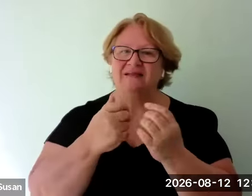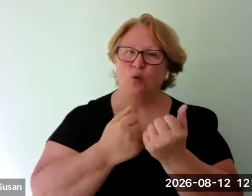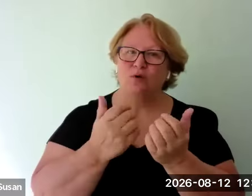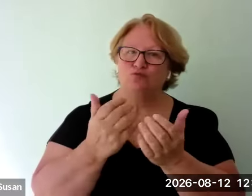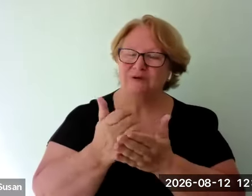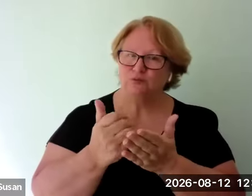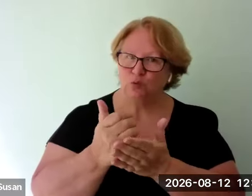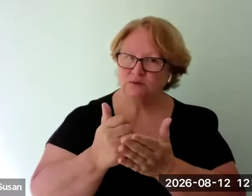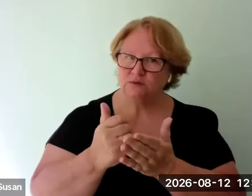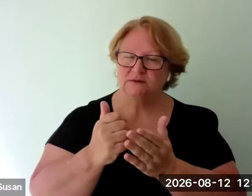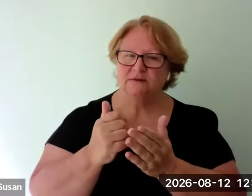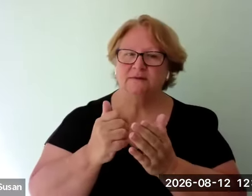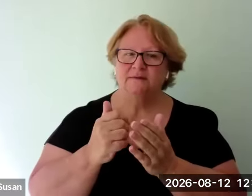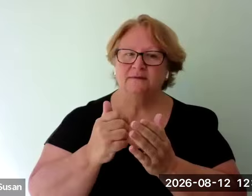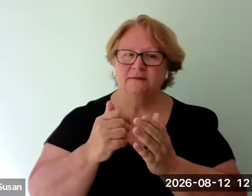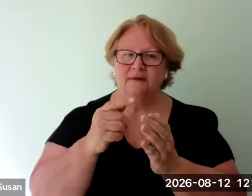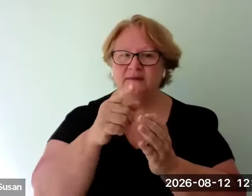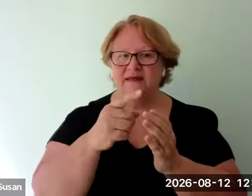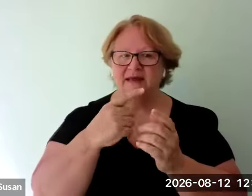in the form. So please, please save regularly. And you can